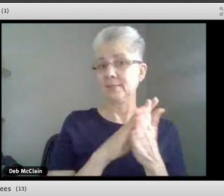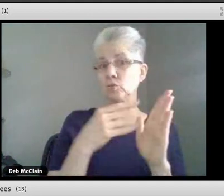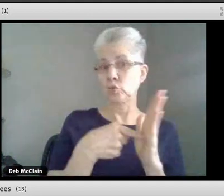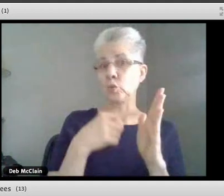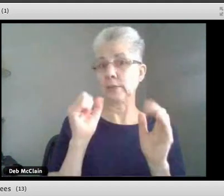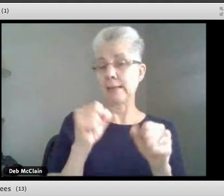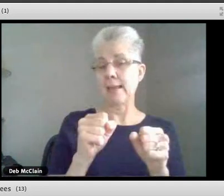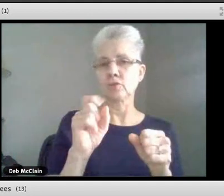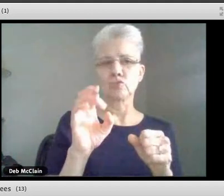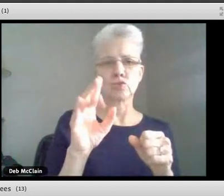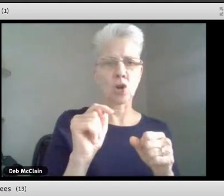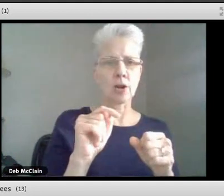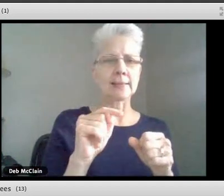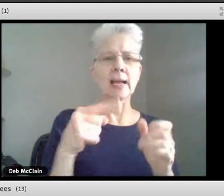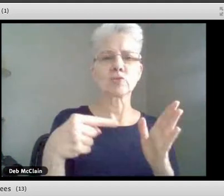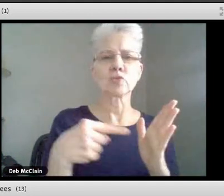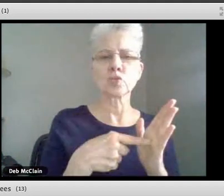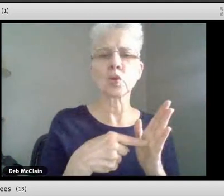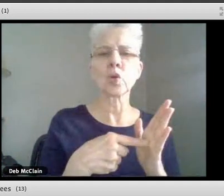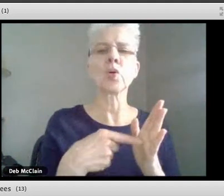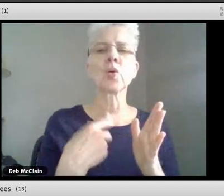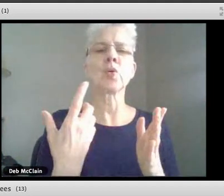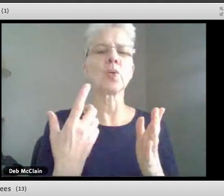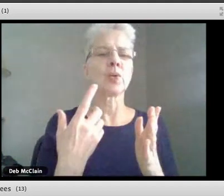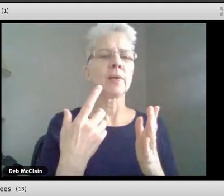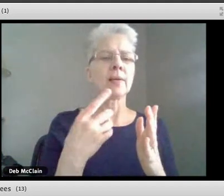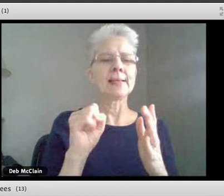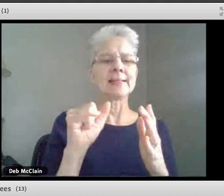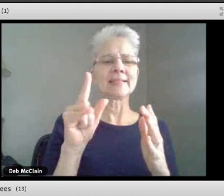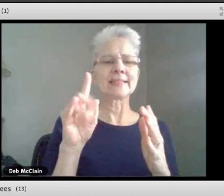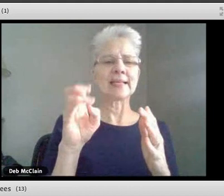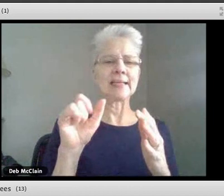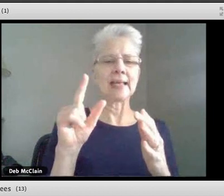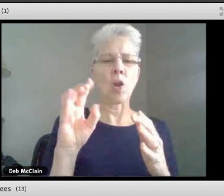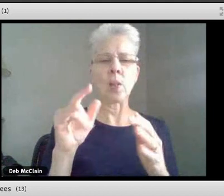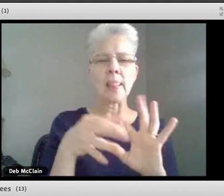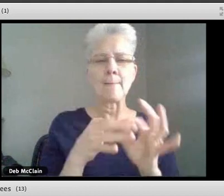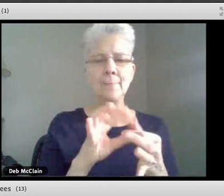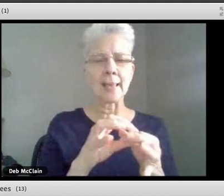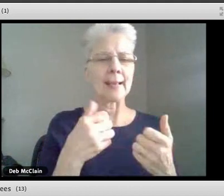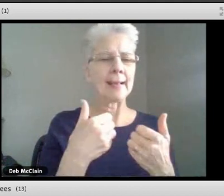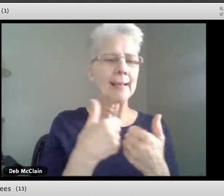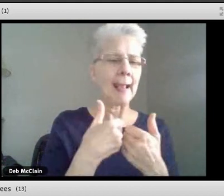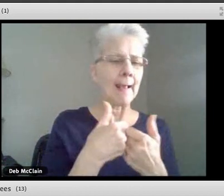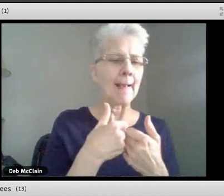American Express redesigned their website, and visually impaired people could no longer bank, you know,